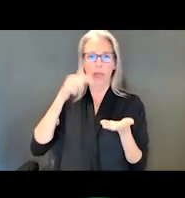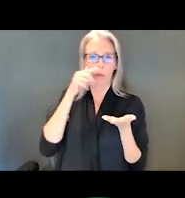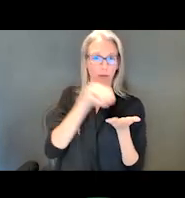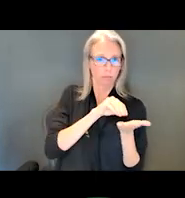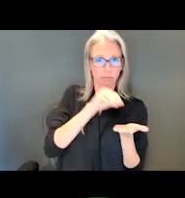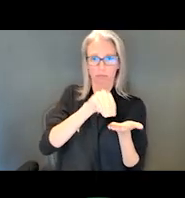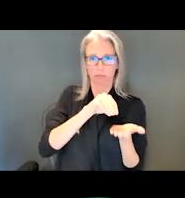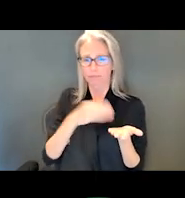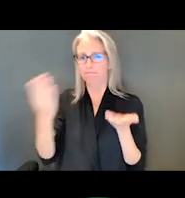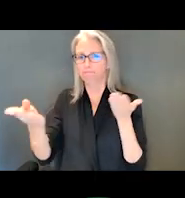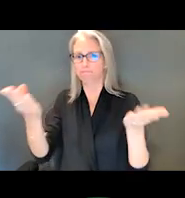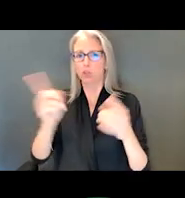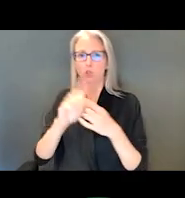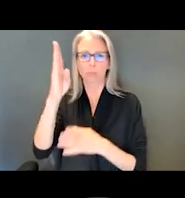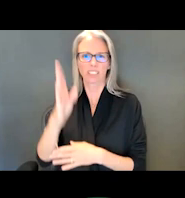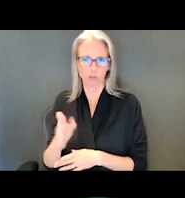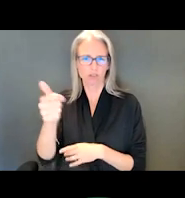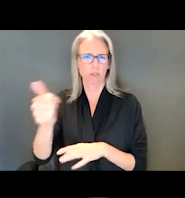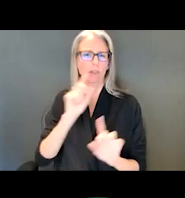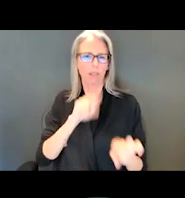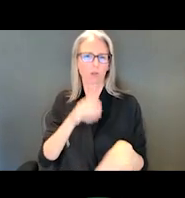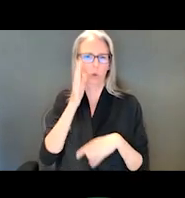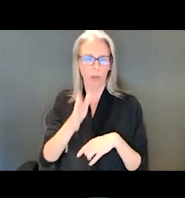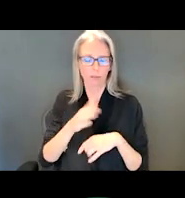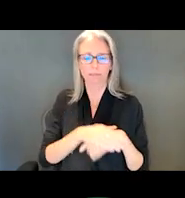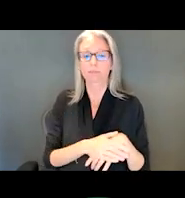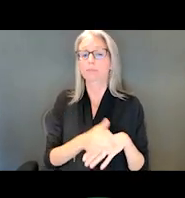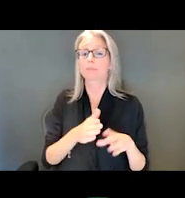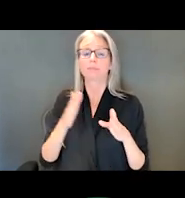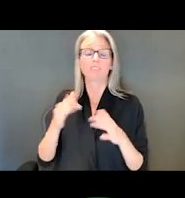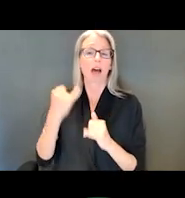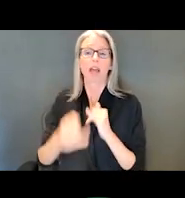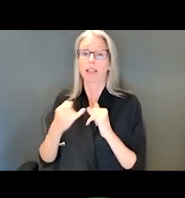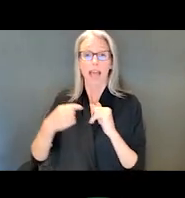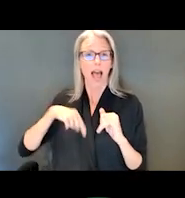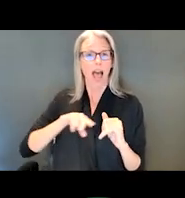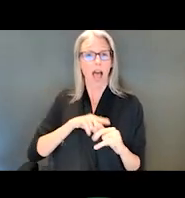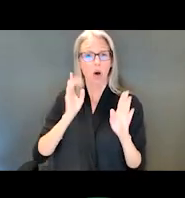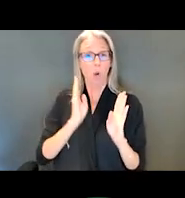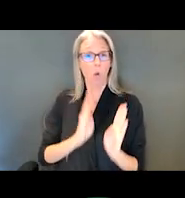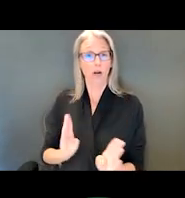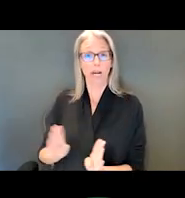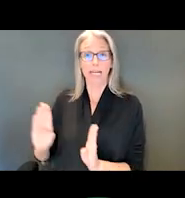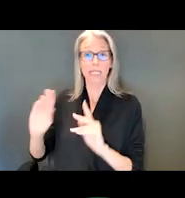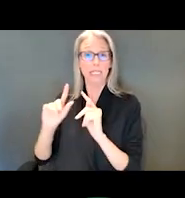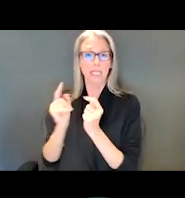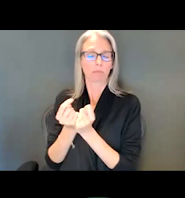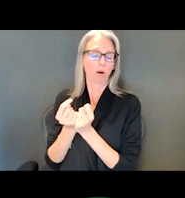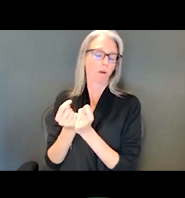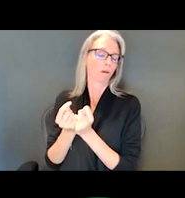be able to work with them. They're incredibly talented as I'm sure all of you can tell. All the credit goes to these 5 people.